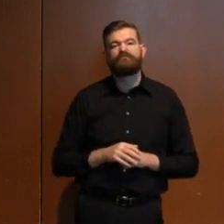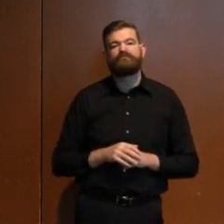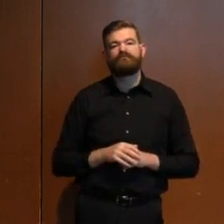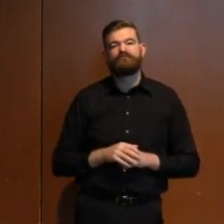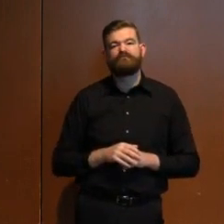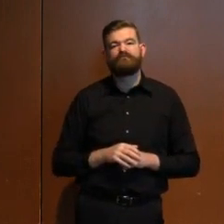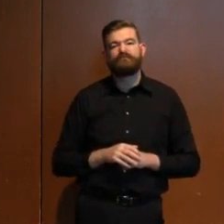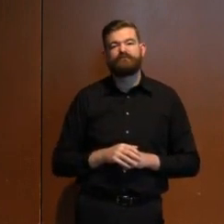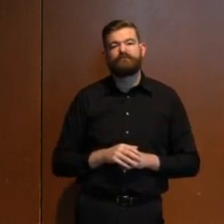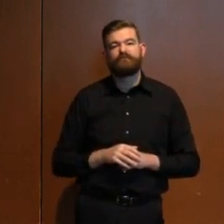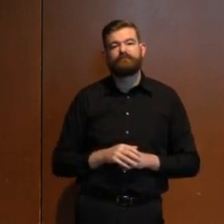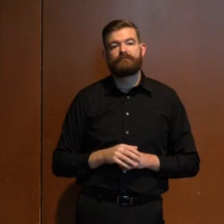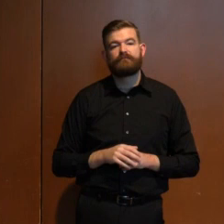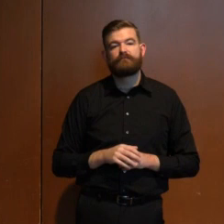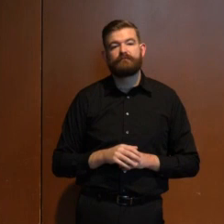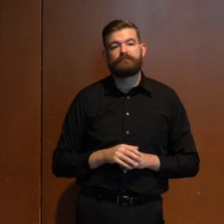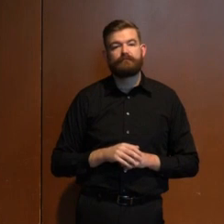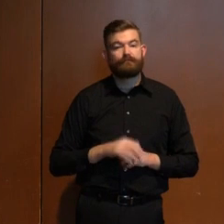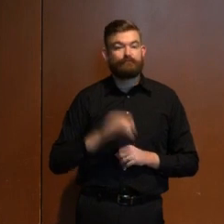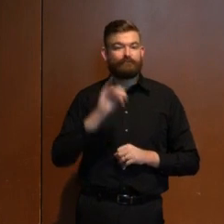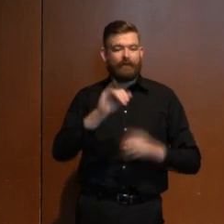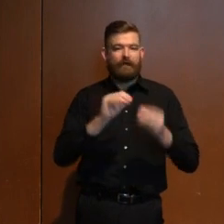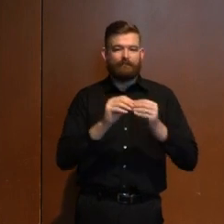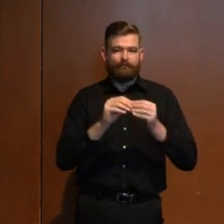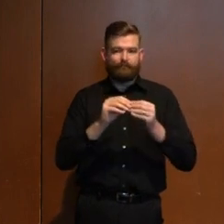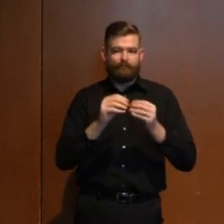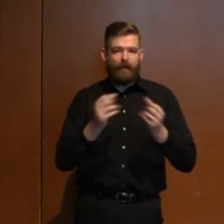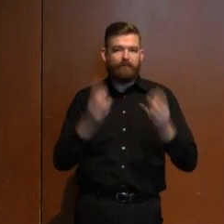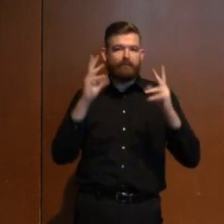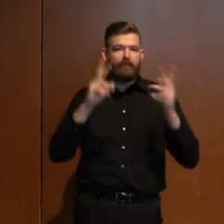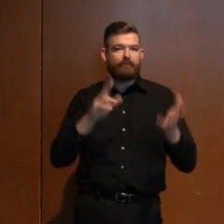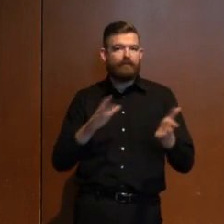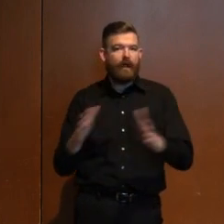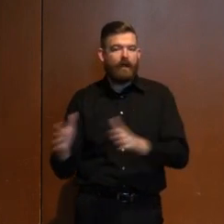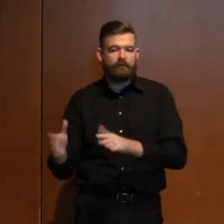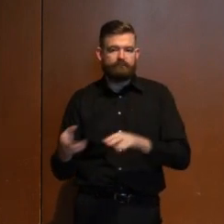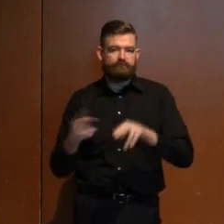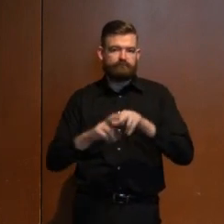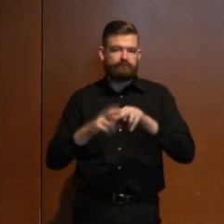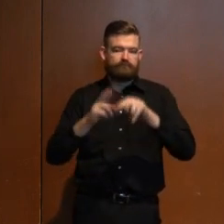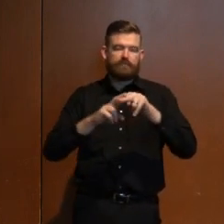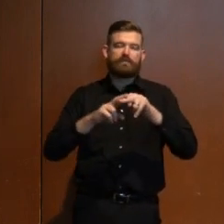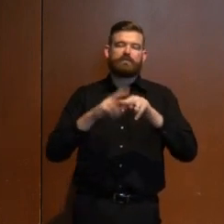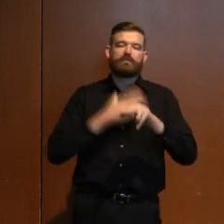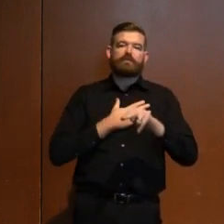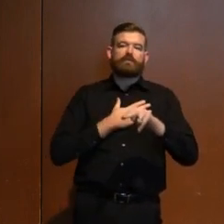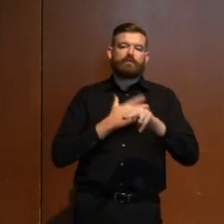STATE. AND THAT NUMBER DOES NOT GET ANY EASIER TO REPORT I PROMISE